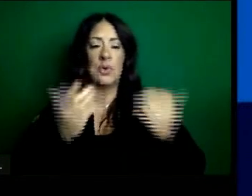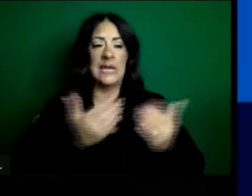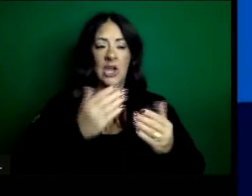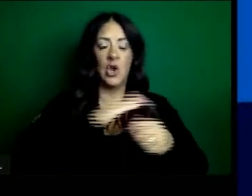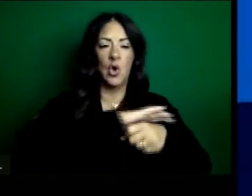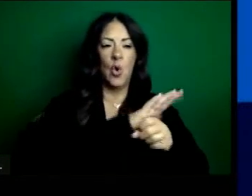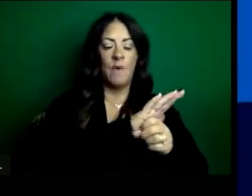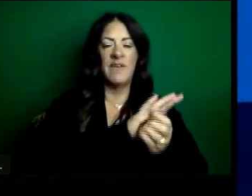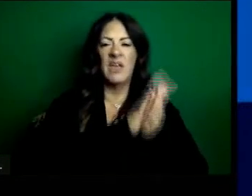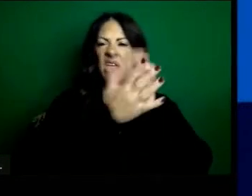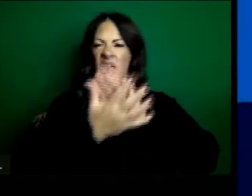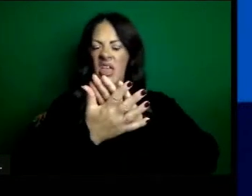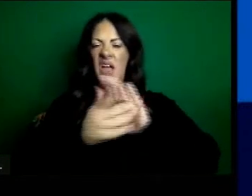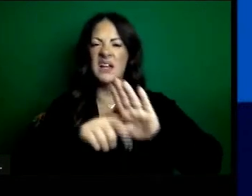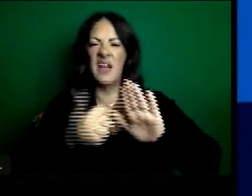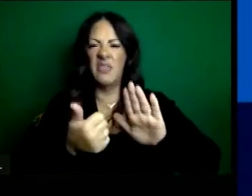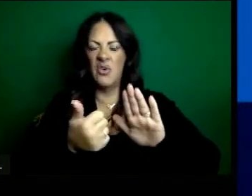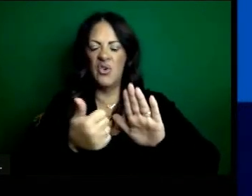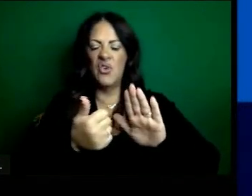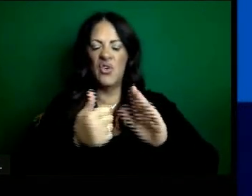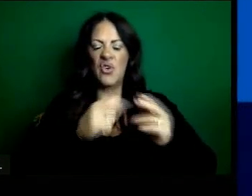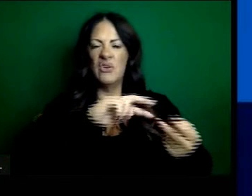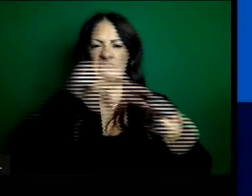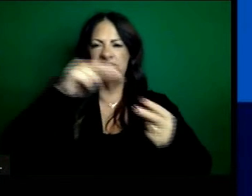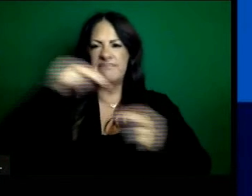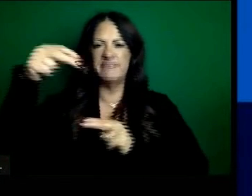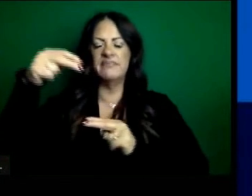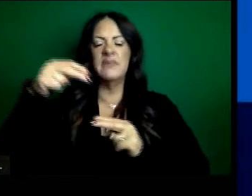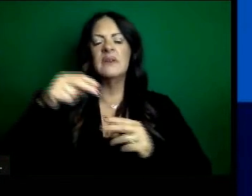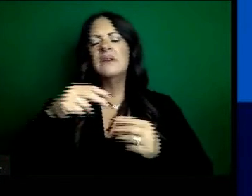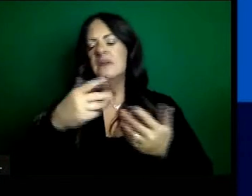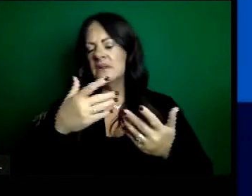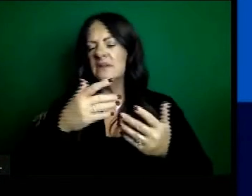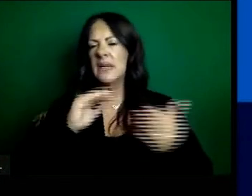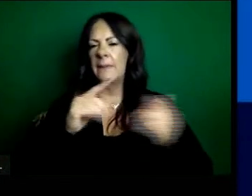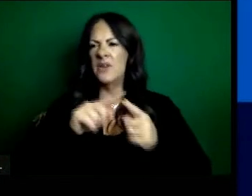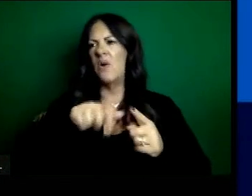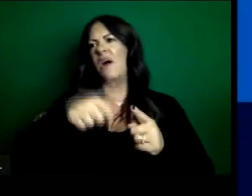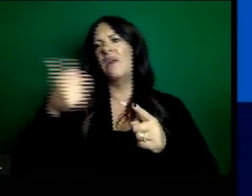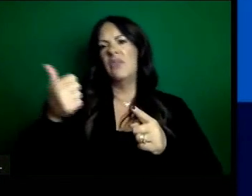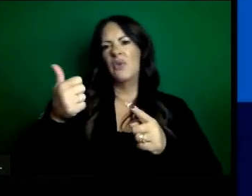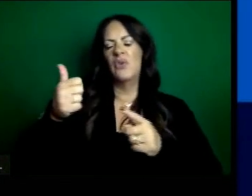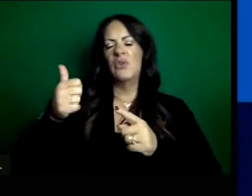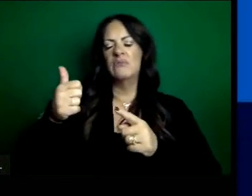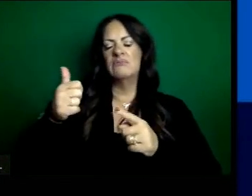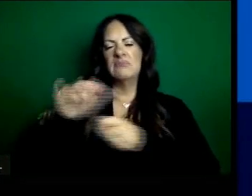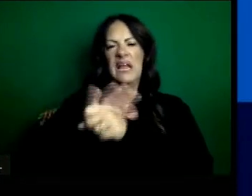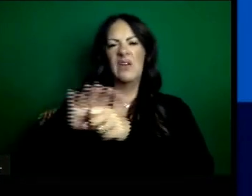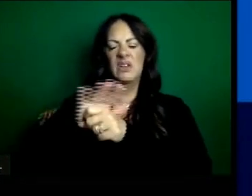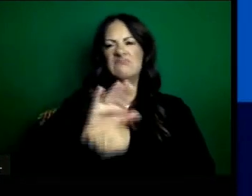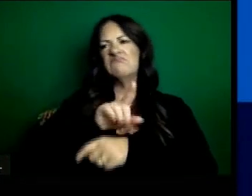CAPACITY TO DO EVEN MORE. WE ARE WATCHING THE WEST COAST VARIANT THAT WE TALKED ABOUT A